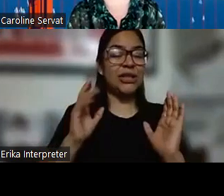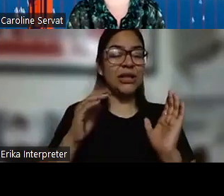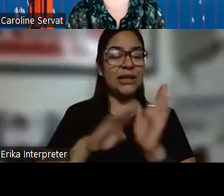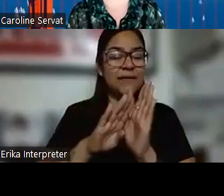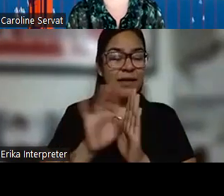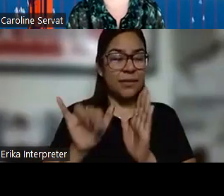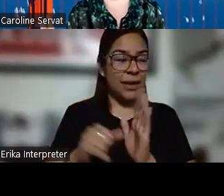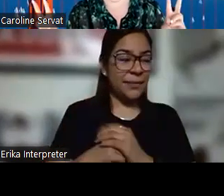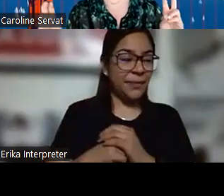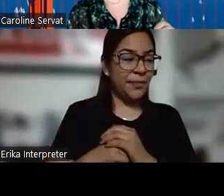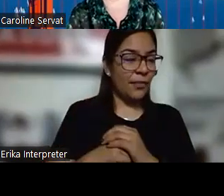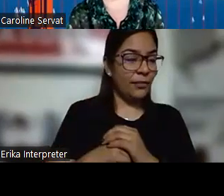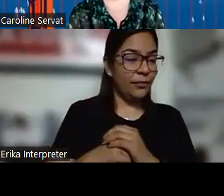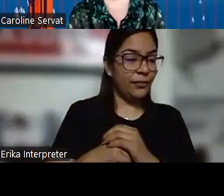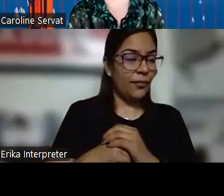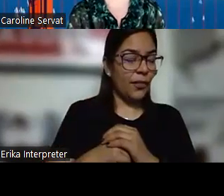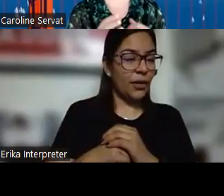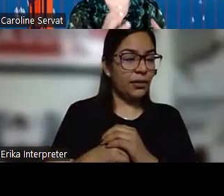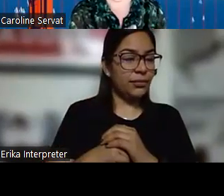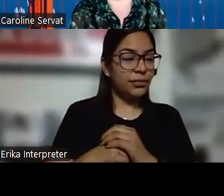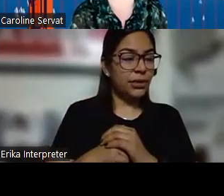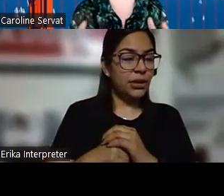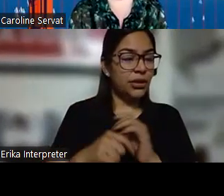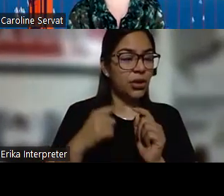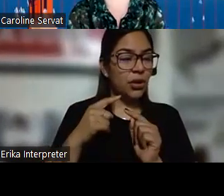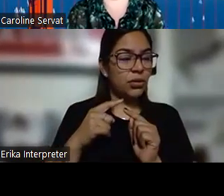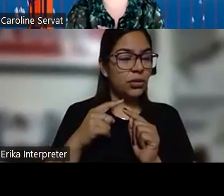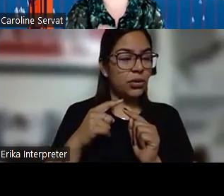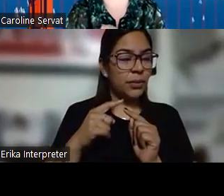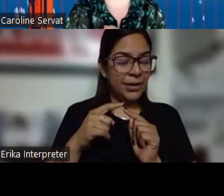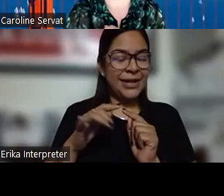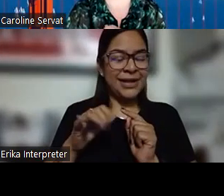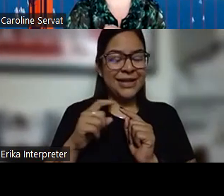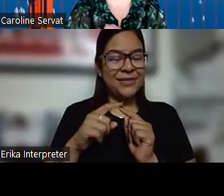intake process the common info under the guidance ultimately of the the no wrong door Leadership